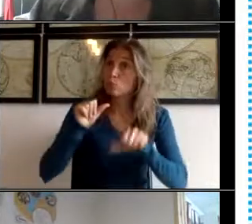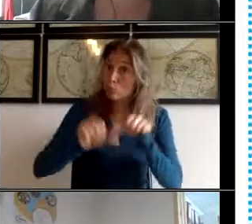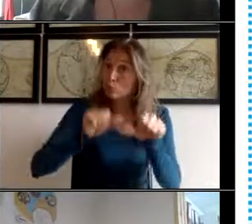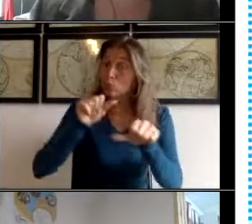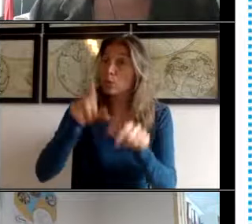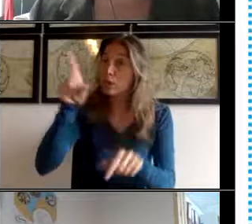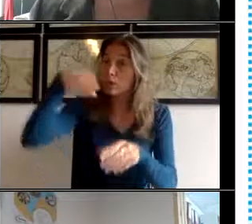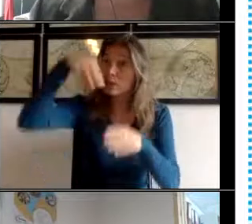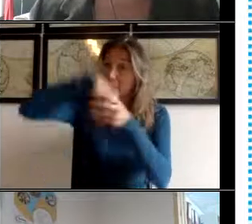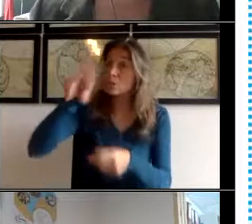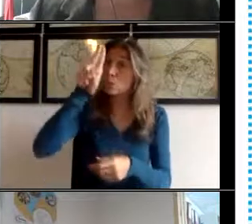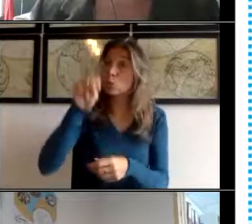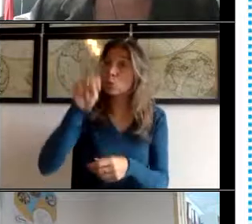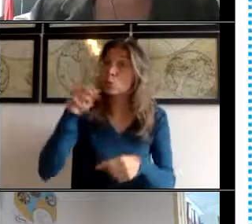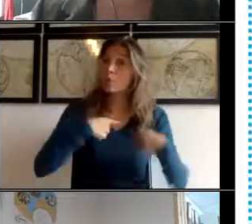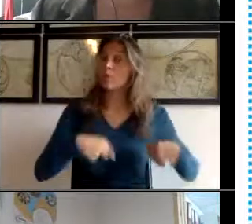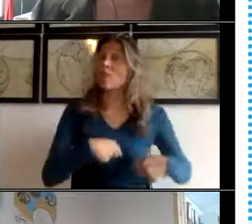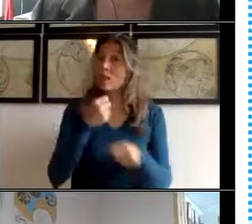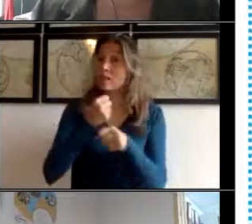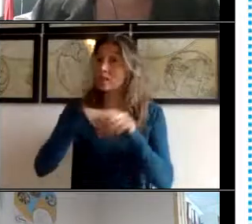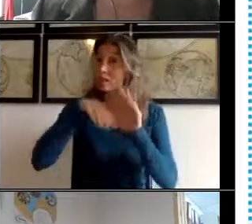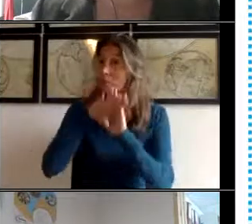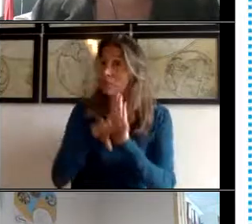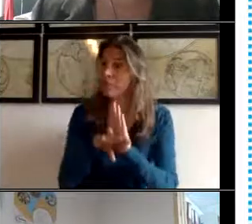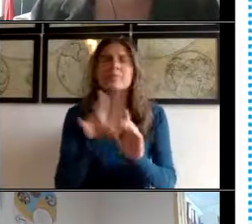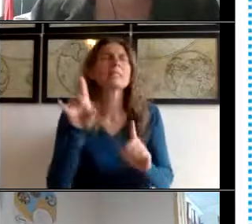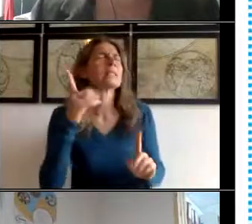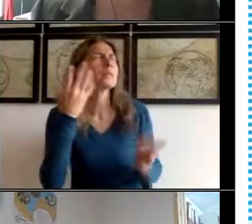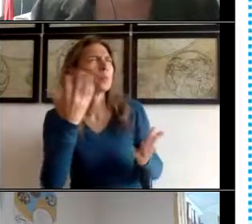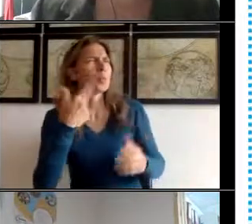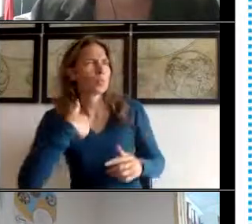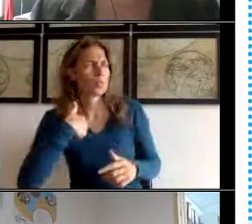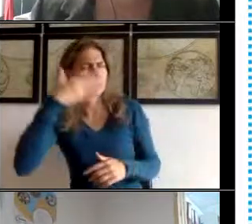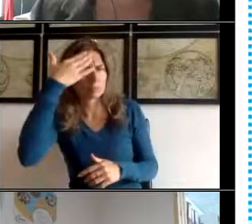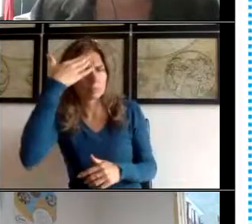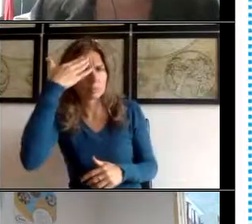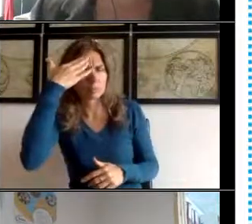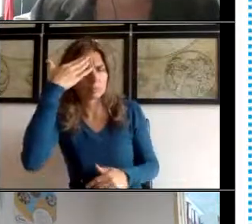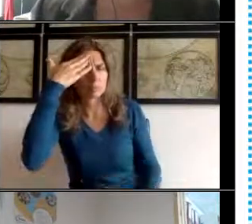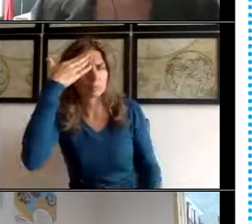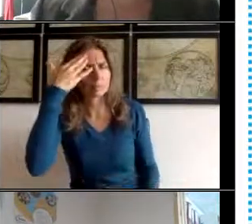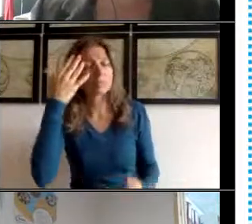What I'm aware is that funds in possession